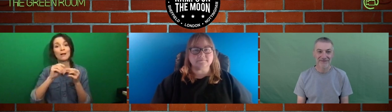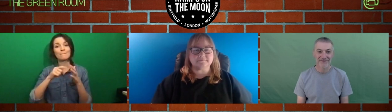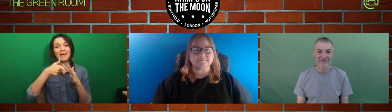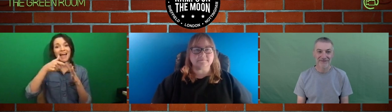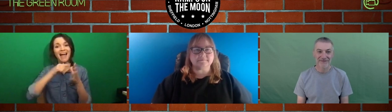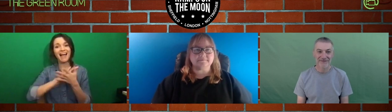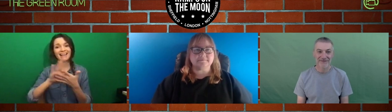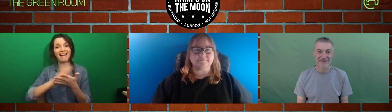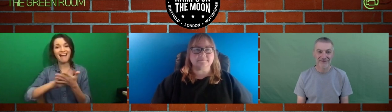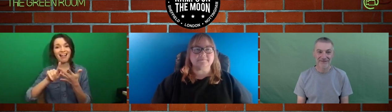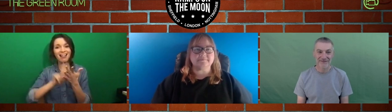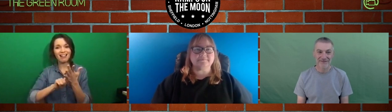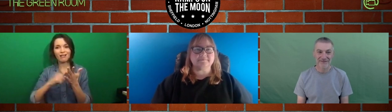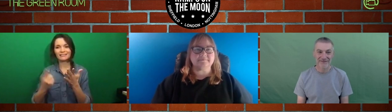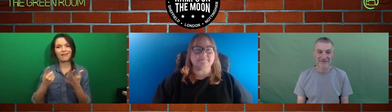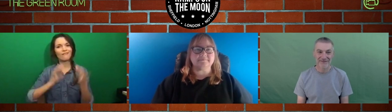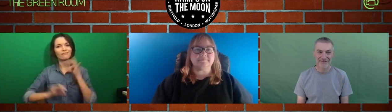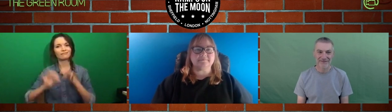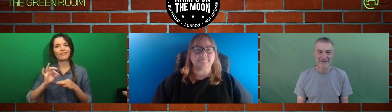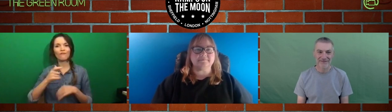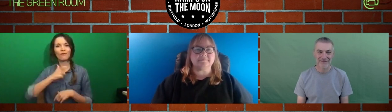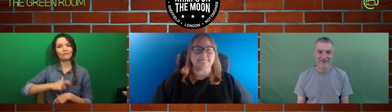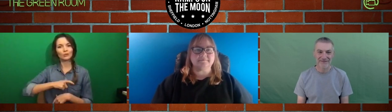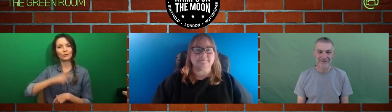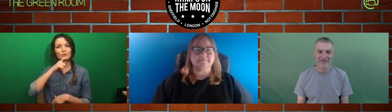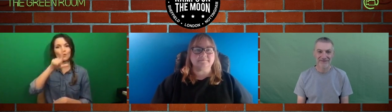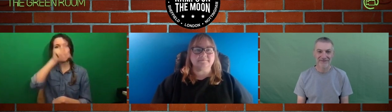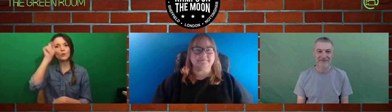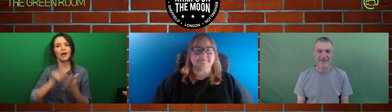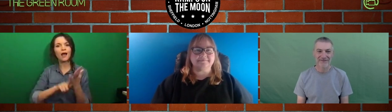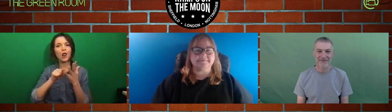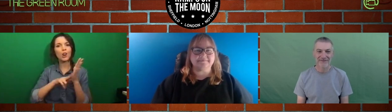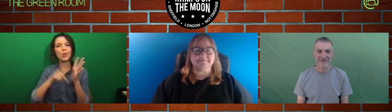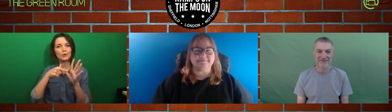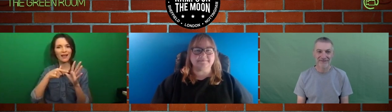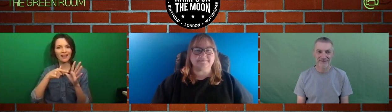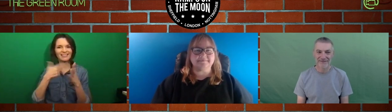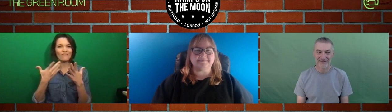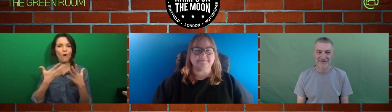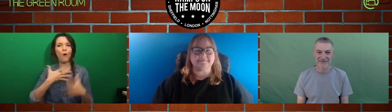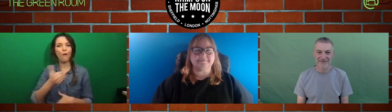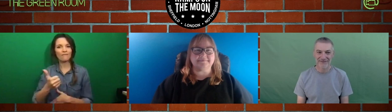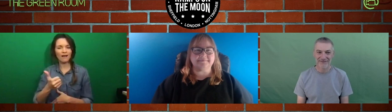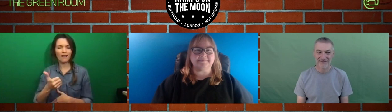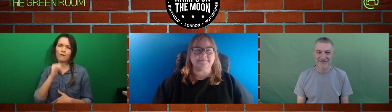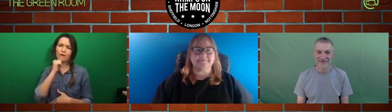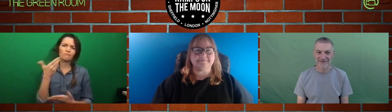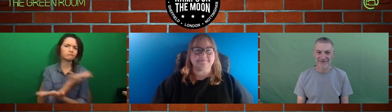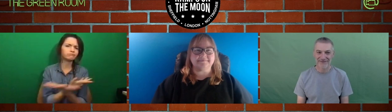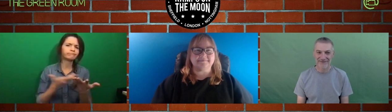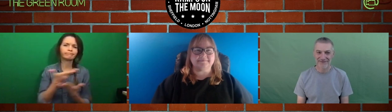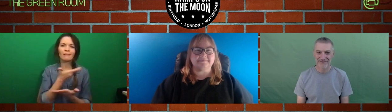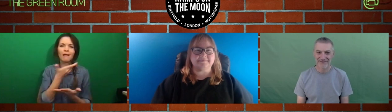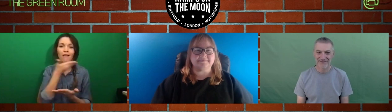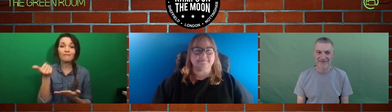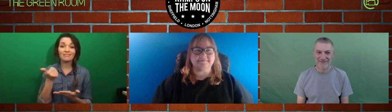Twist and we're going to be having a lovely chat. I'm your host for today my name is Clare-Louise English and I was lucky